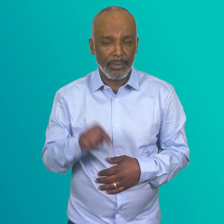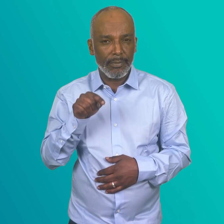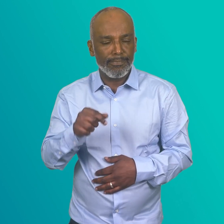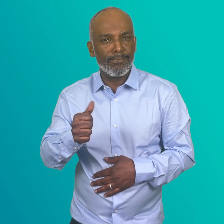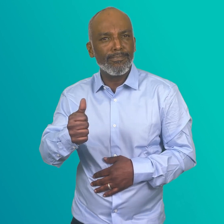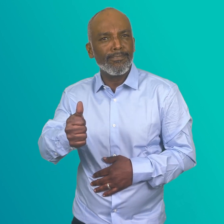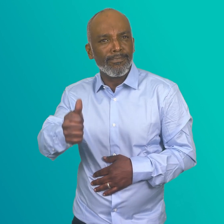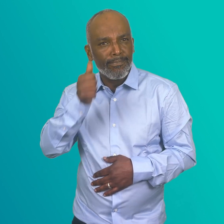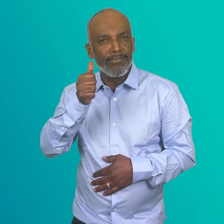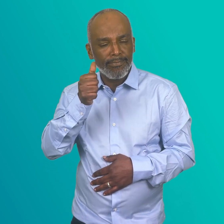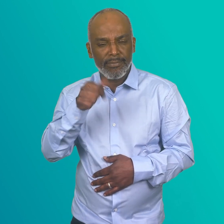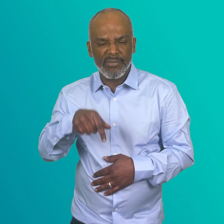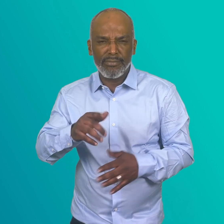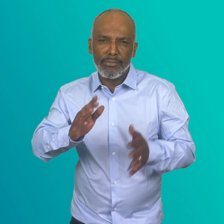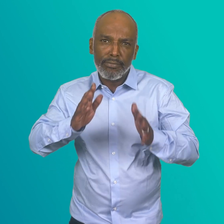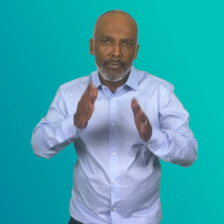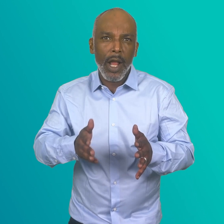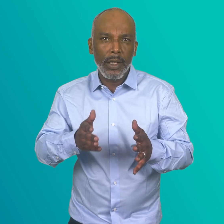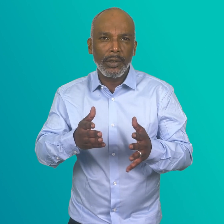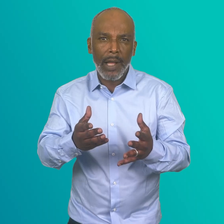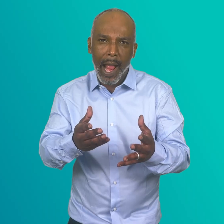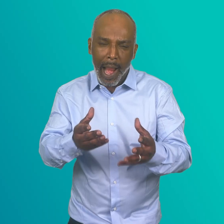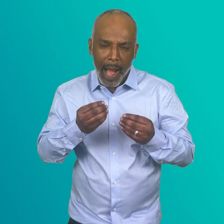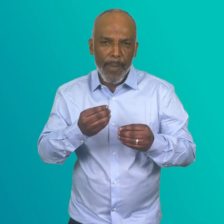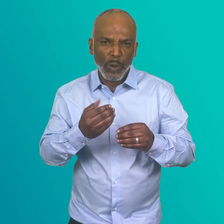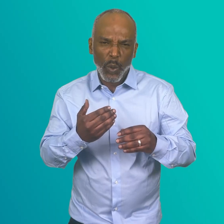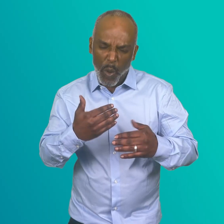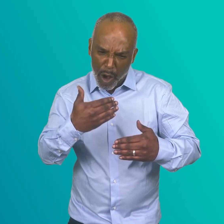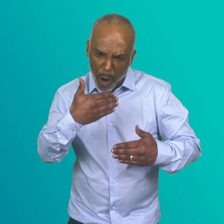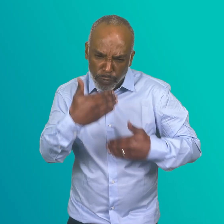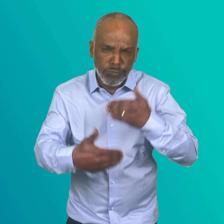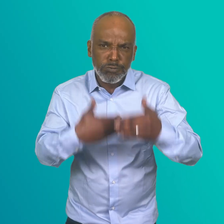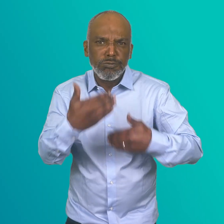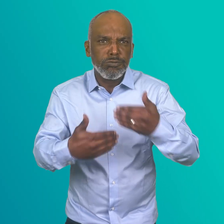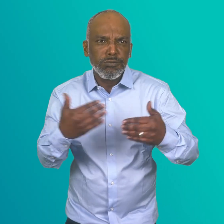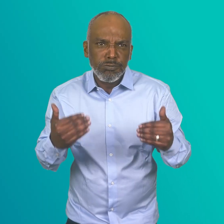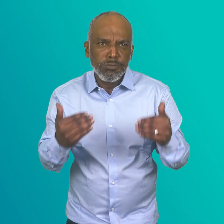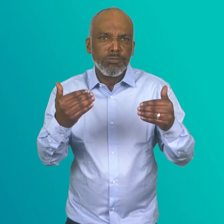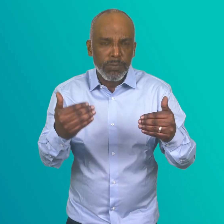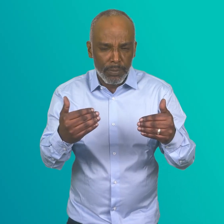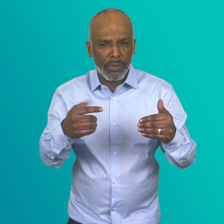That knowledge must help shape the work ahead.